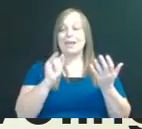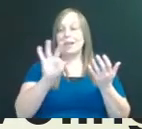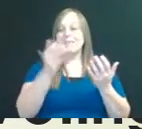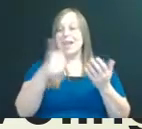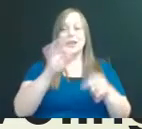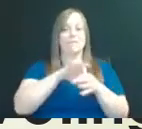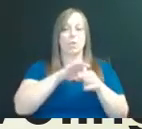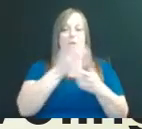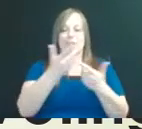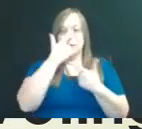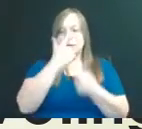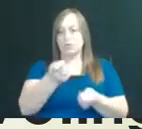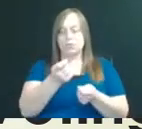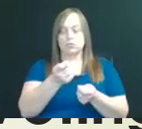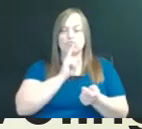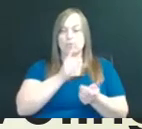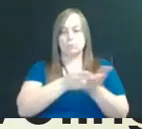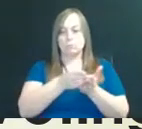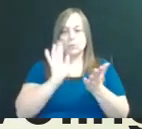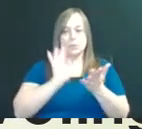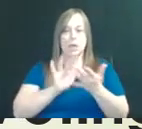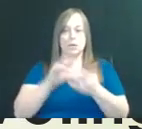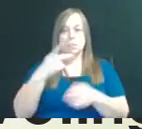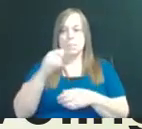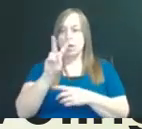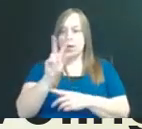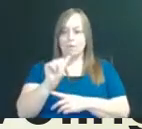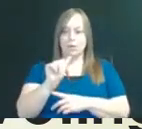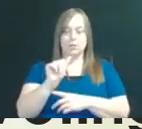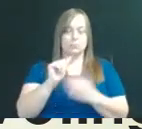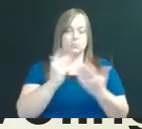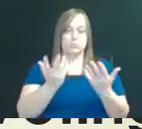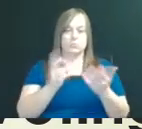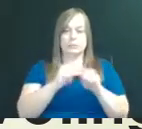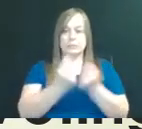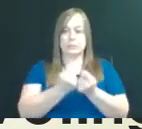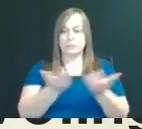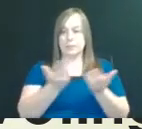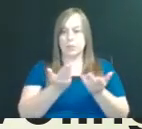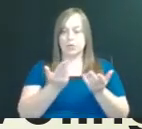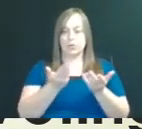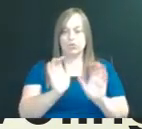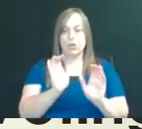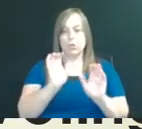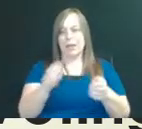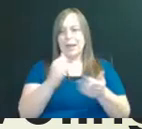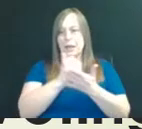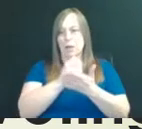that you're interested in truly, contact one of the voting access advocates. Chances are we'll be able to help you out. And if not,